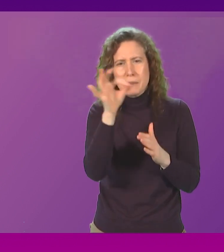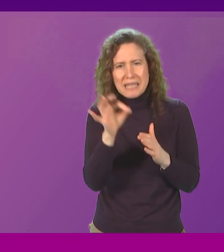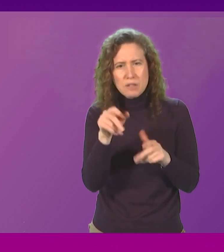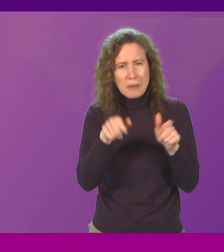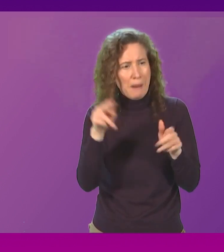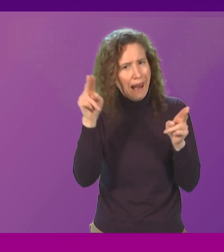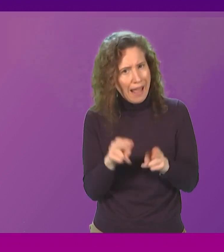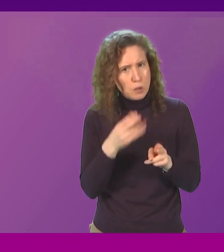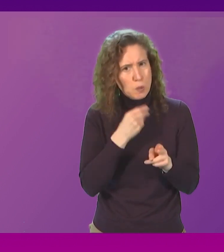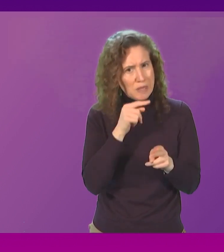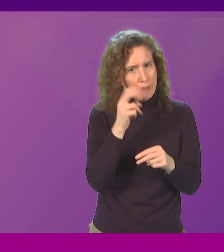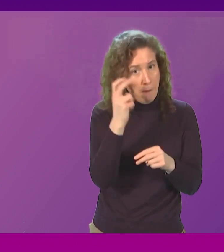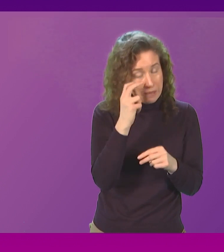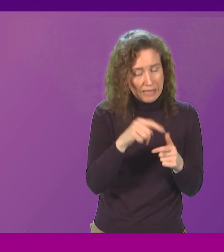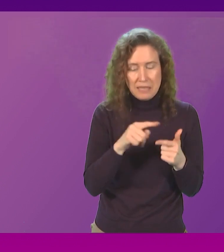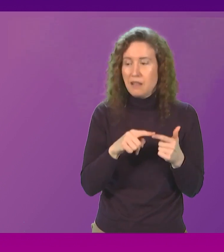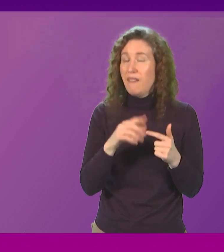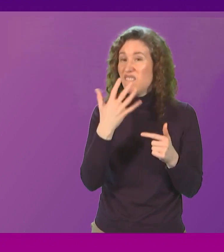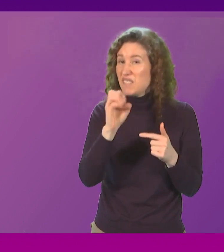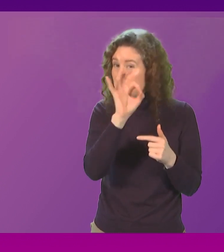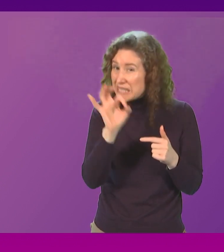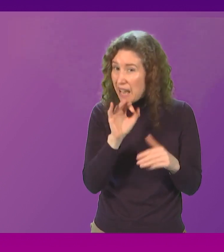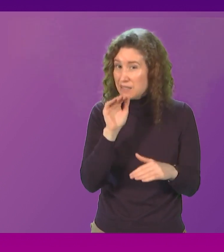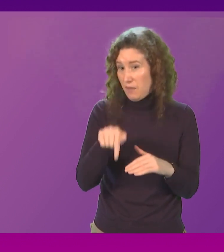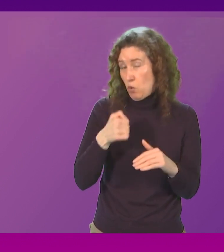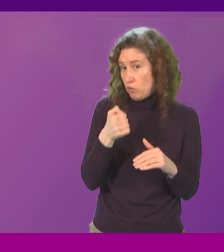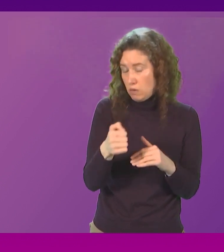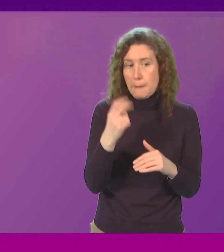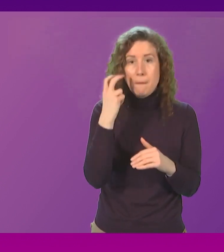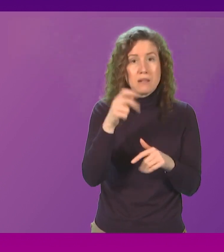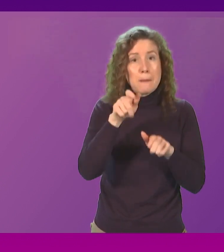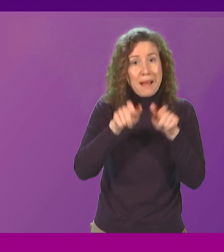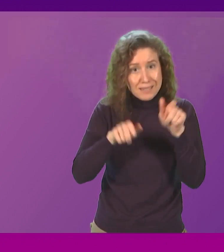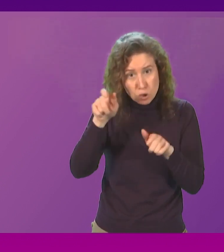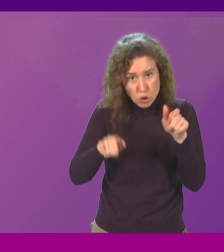by more than 50 per cent and bus passenger numbers by more than 40 per cent?